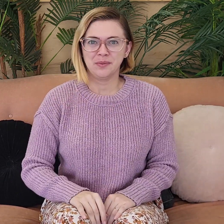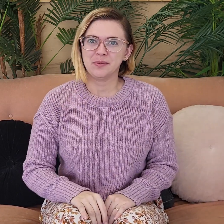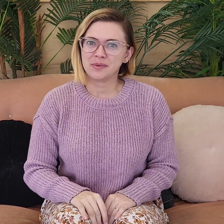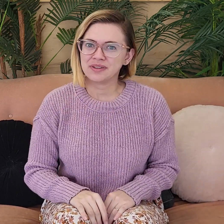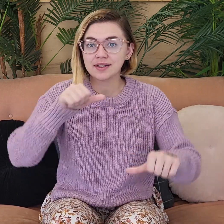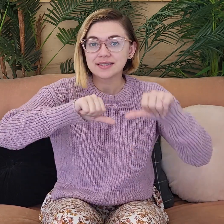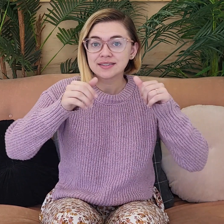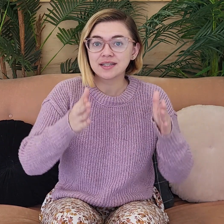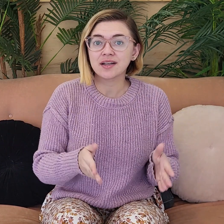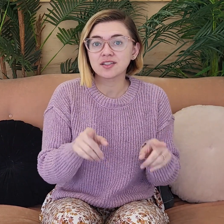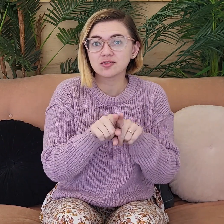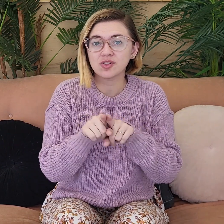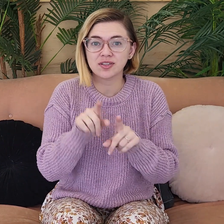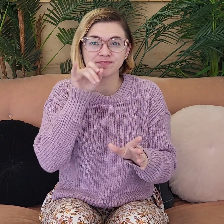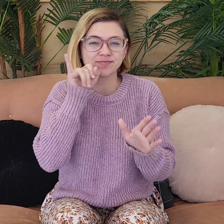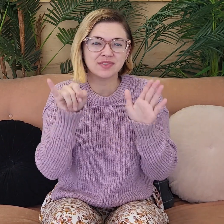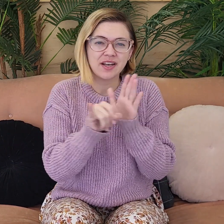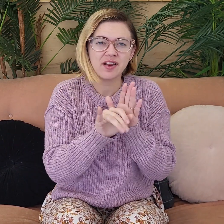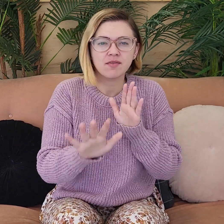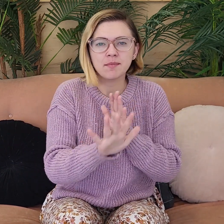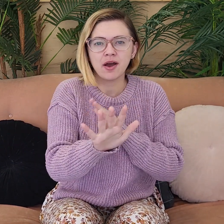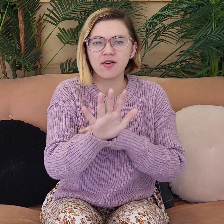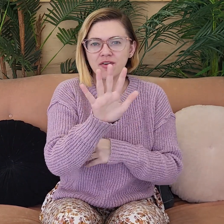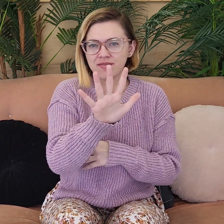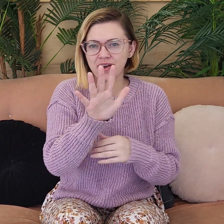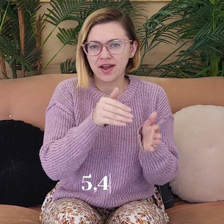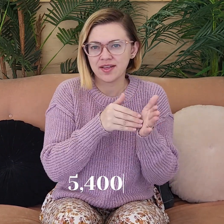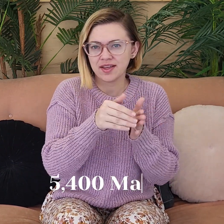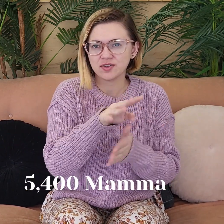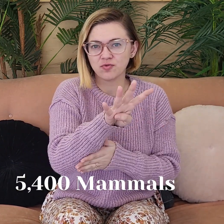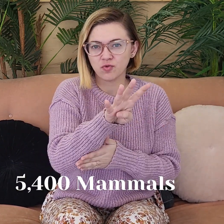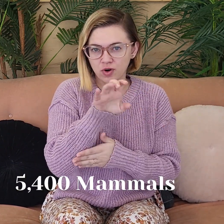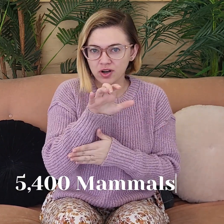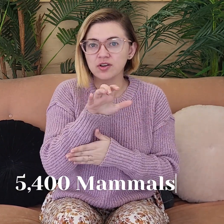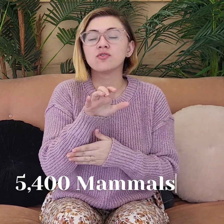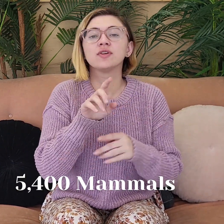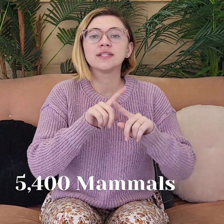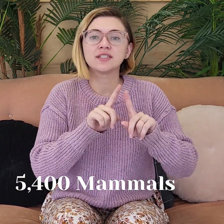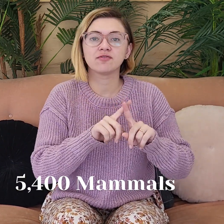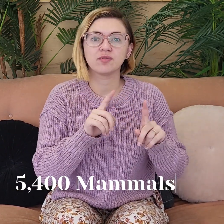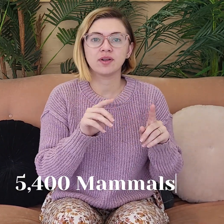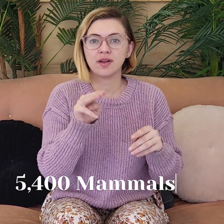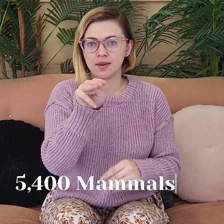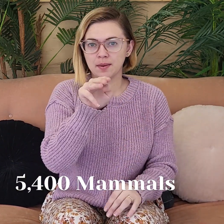my goodness. The scientists have also identified about 5400